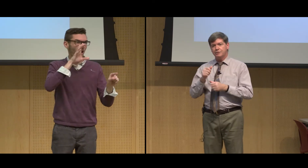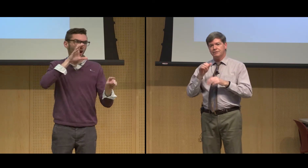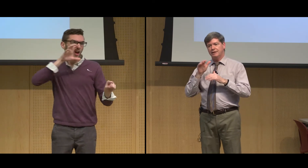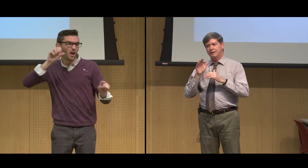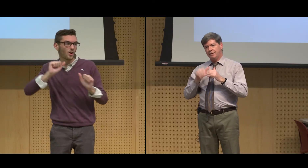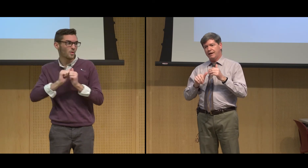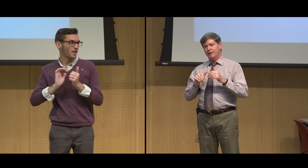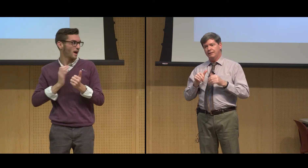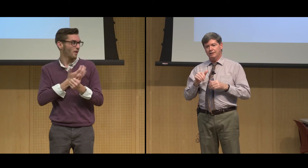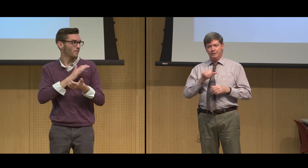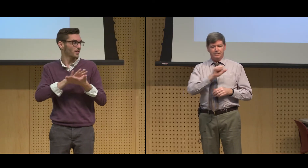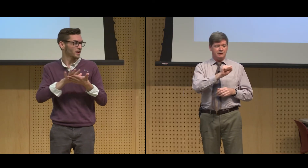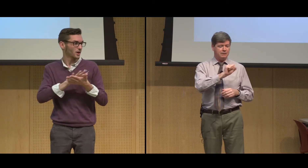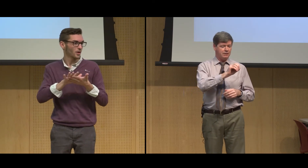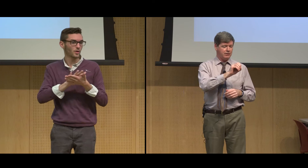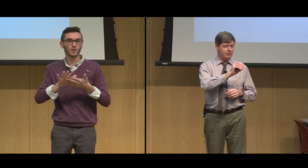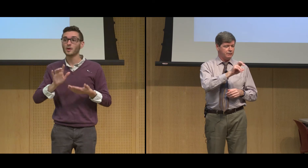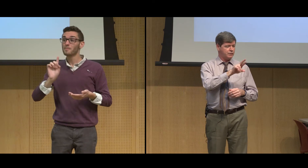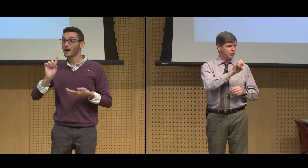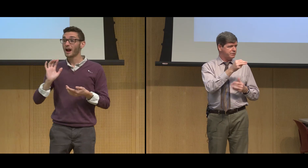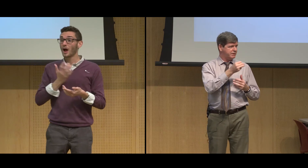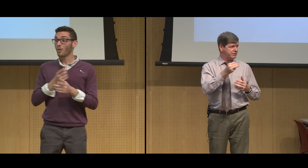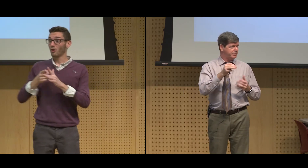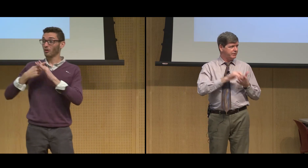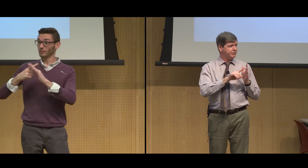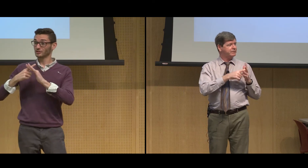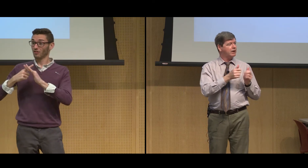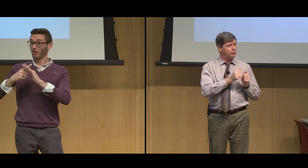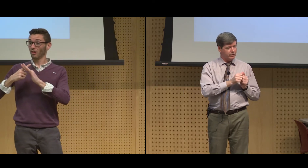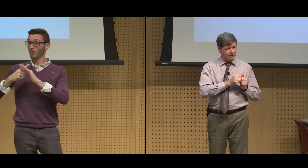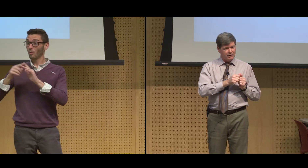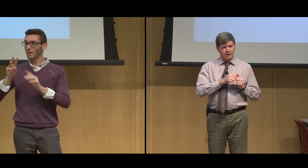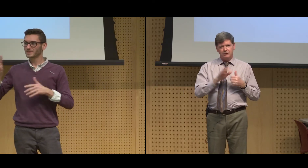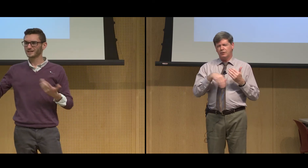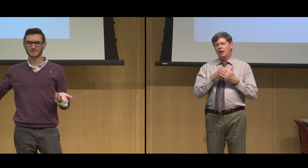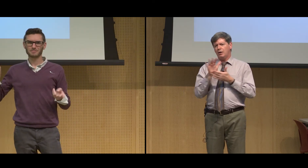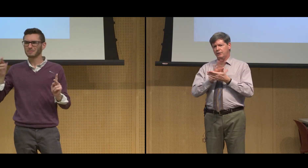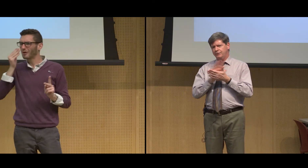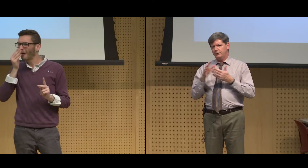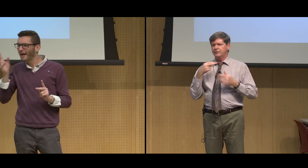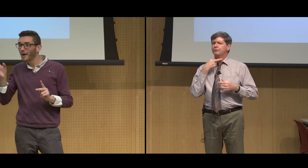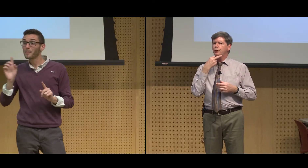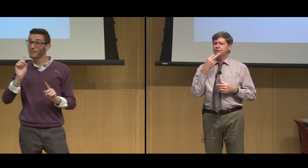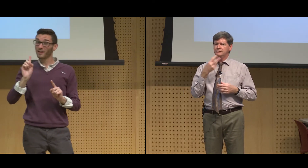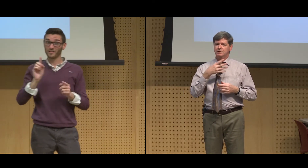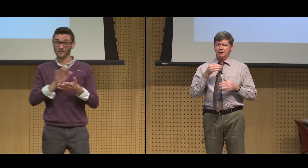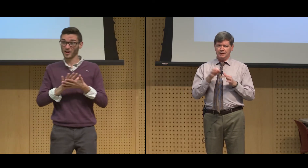than the, uh, source material that we started with. All the films have voice and captions,